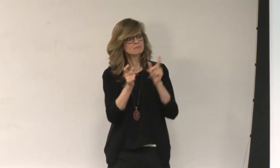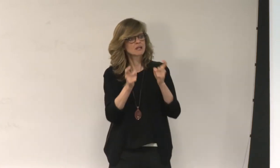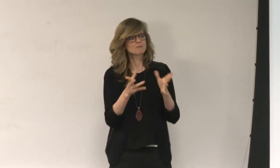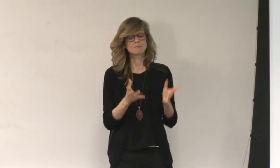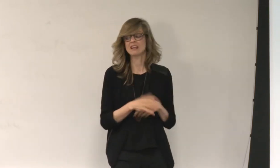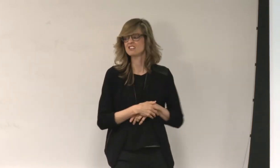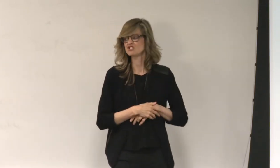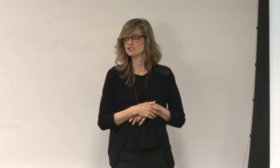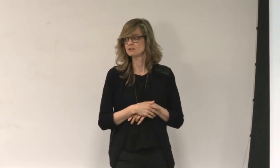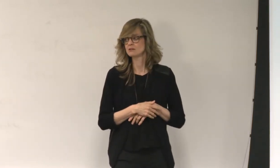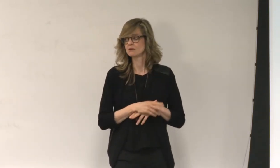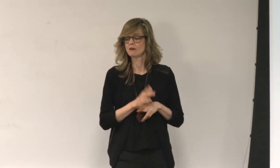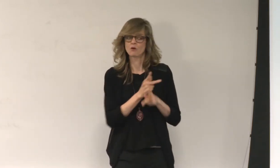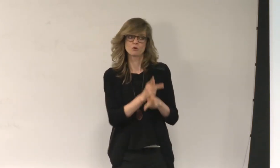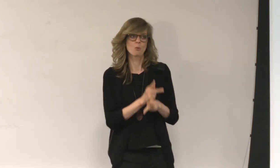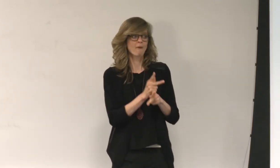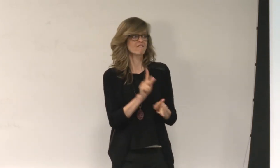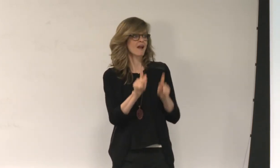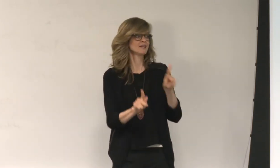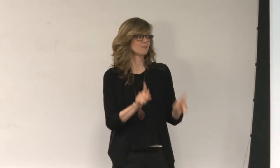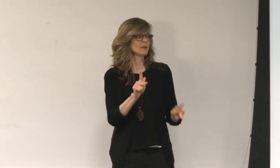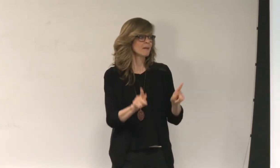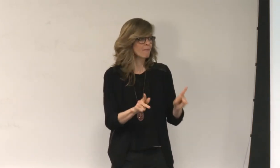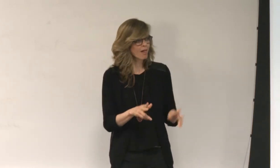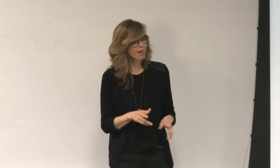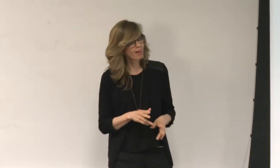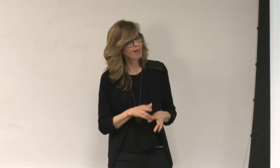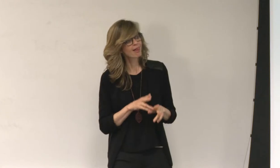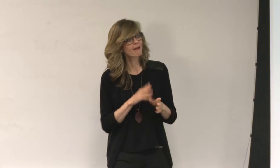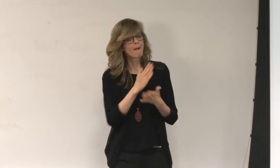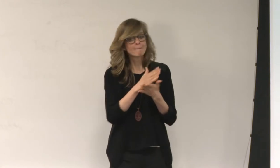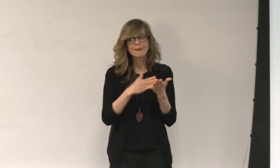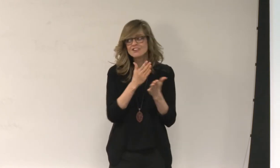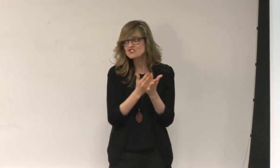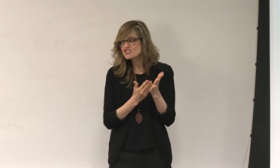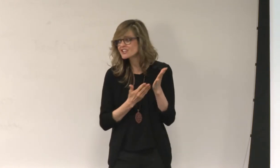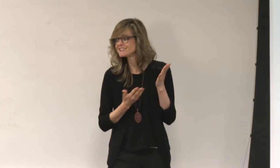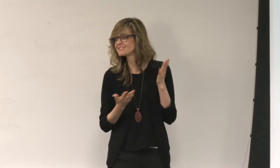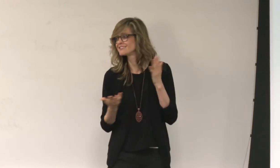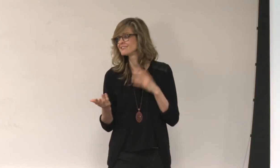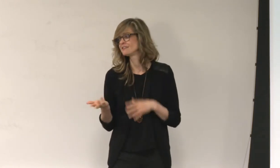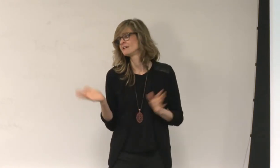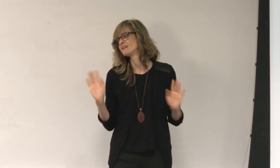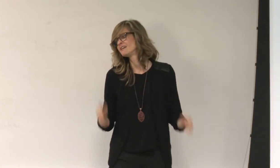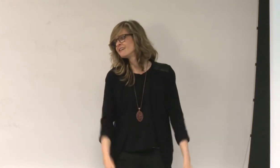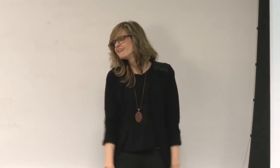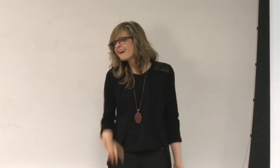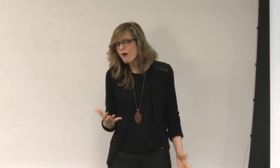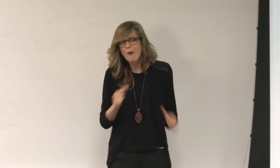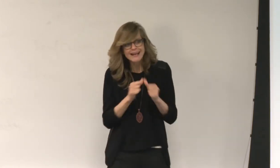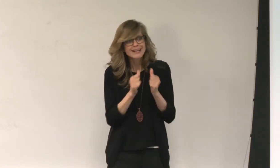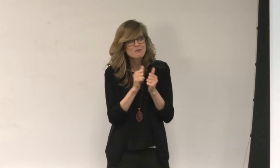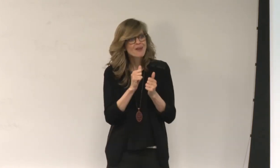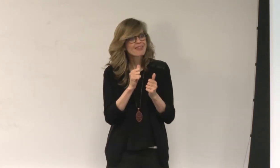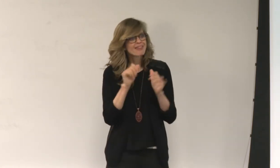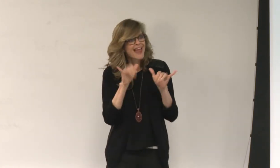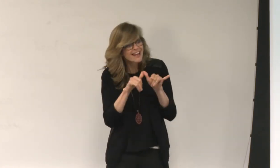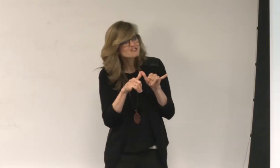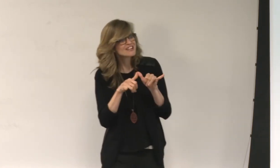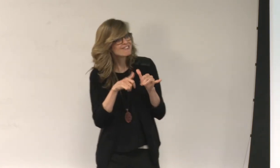SO, I WOULD HAVE TO STOP MY ENGINEERING TRAINING AND WHAT I WAS PLANNING TO DO